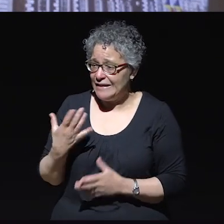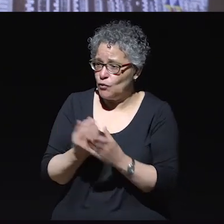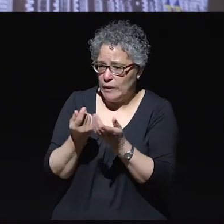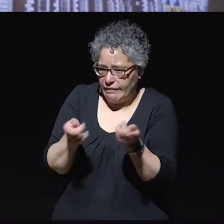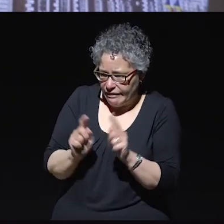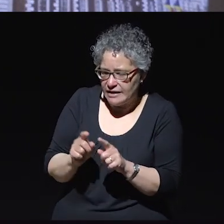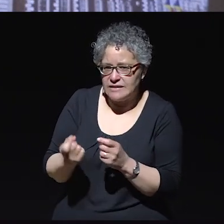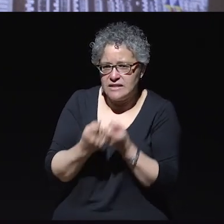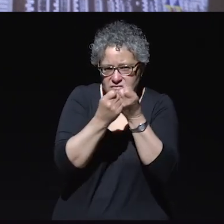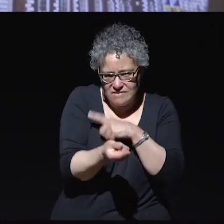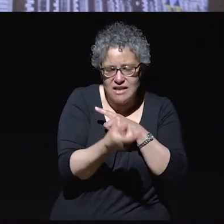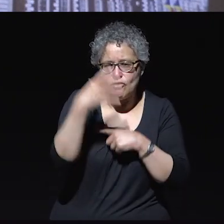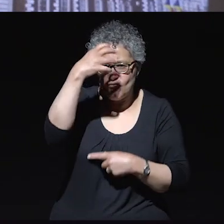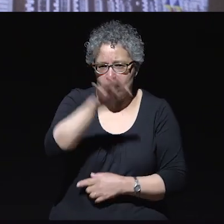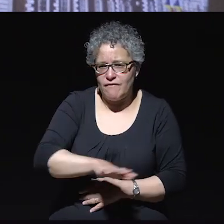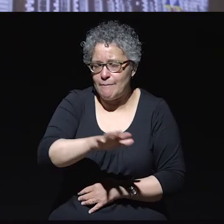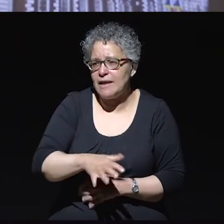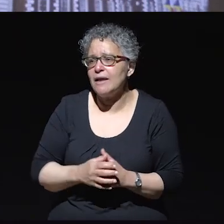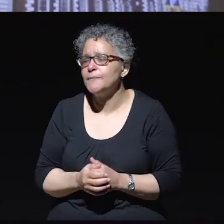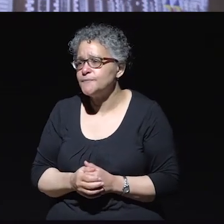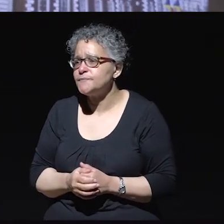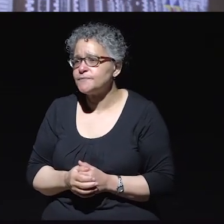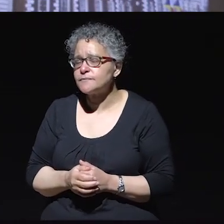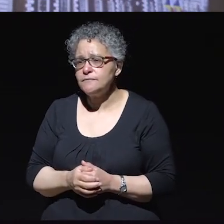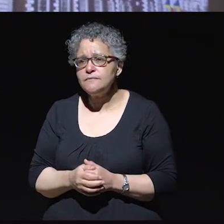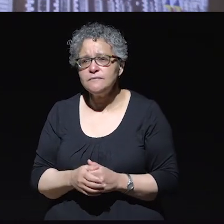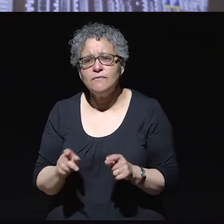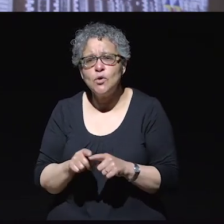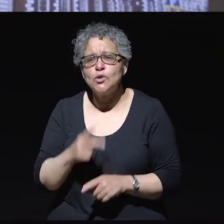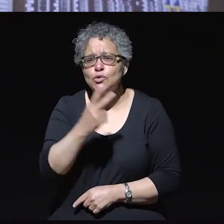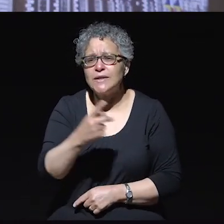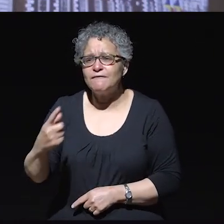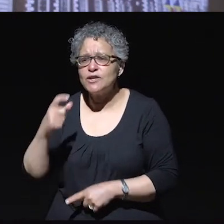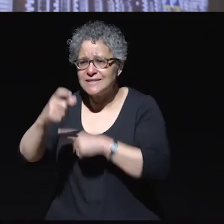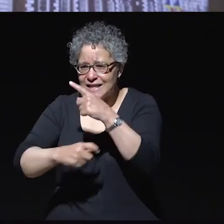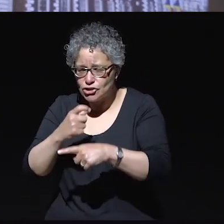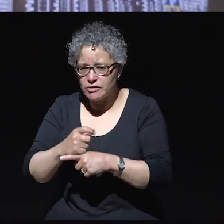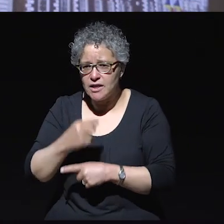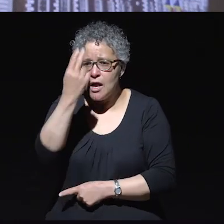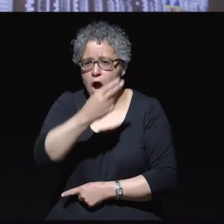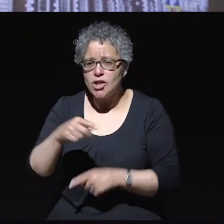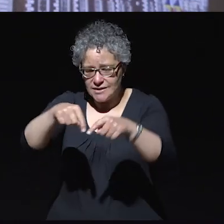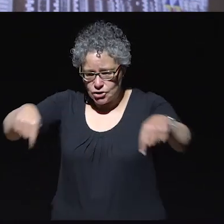as probably is, indeed, the case in the 21st century, artists' studios are semi-public spaces.